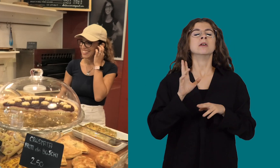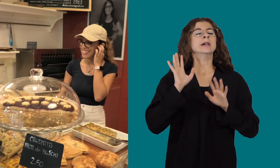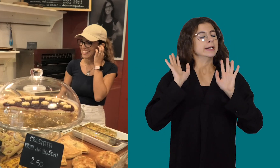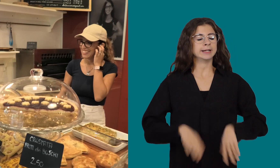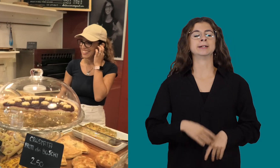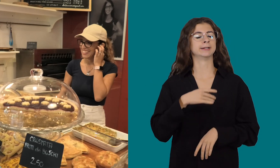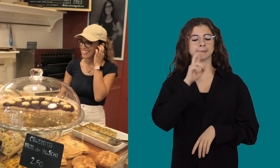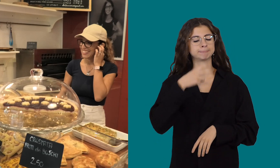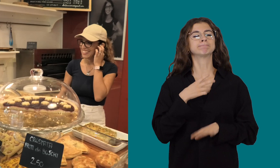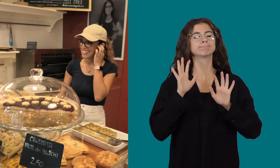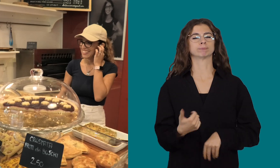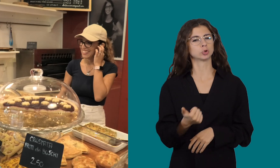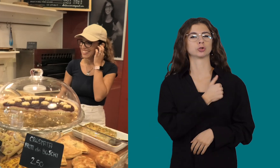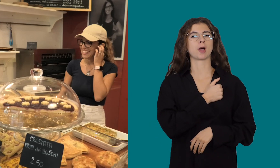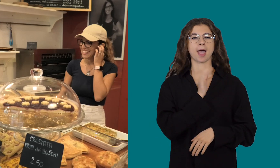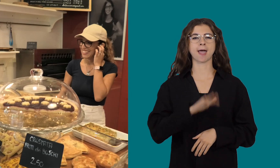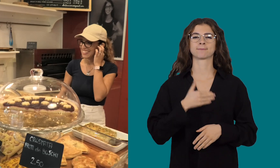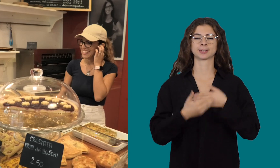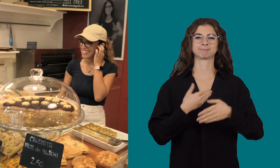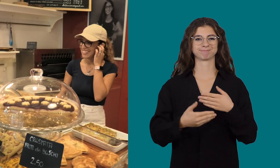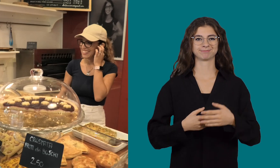but she told herself that she can do it.